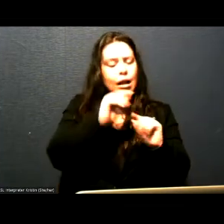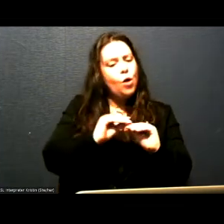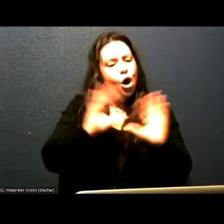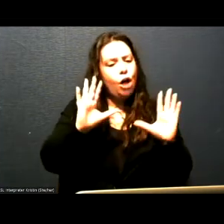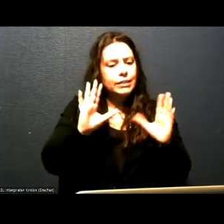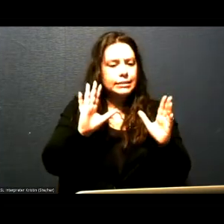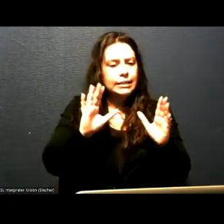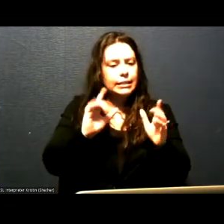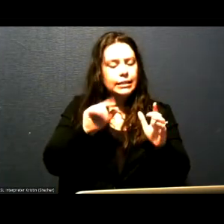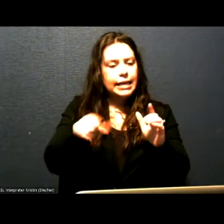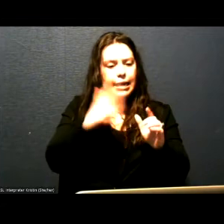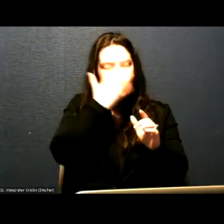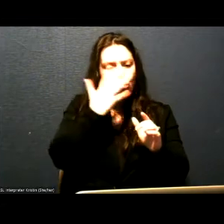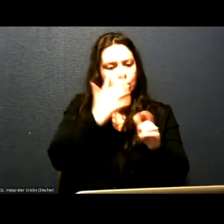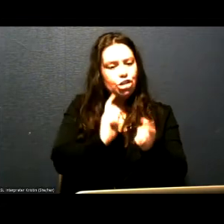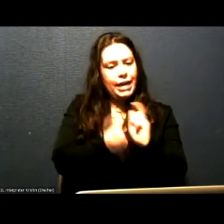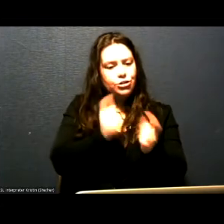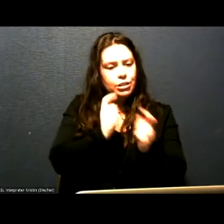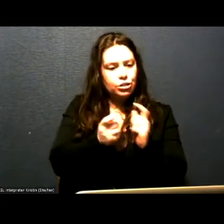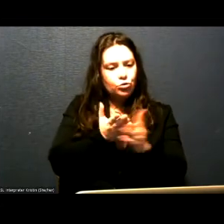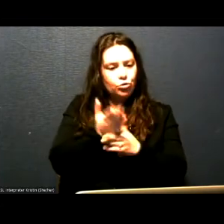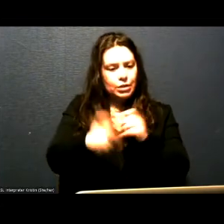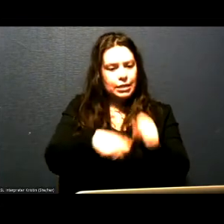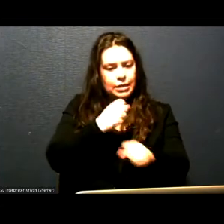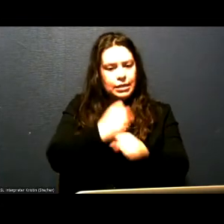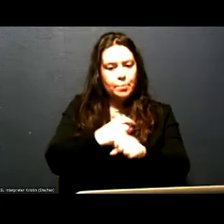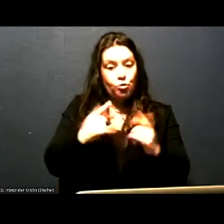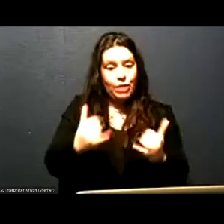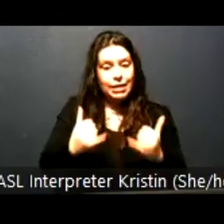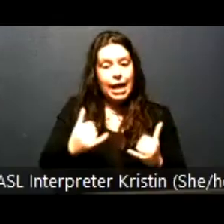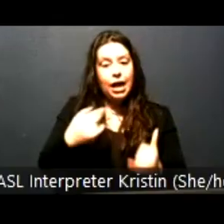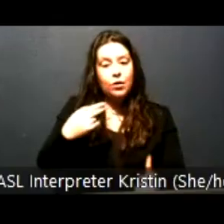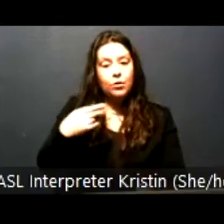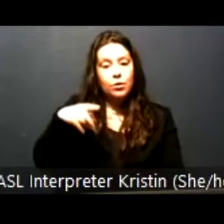but right now Pappy has a very yellow head whereas Huey has a whiter head right now. 192 00:20:28,880 --> 00:20:36,880 And also Huey, um, so they both have wing injuries, um, and that's why they are here which maybe I’ll 193 00:20:36,880 --> 00:20:41,520 go into a little bit later, but Huey, because of his wing injury it sort of cocks a little